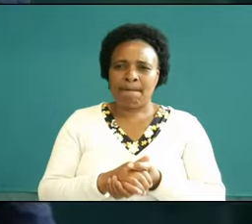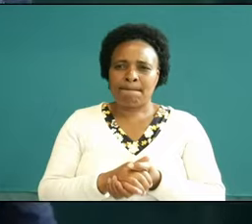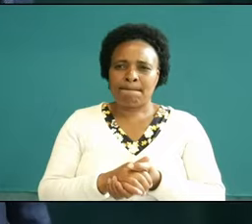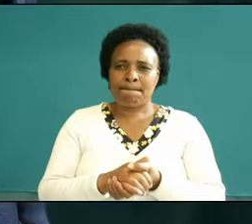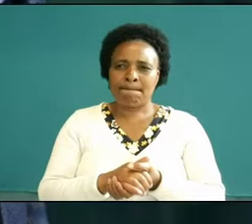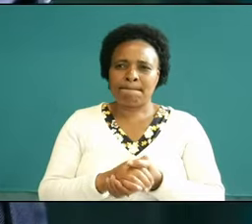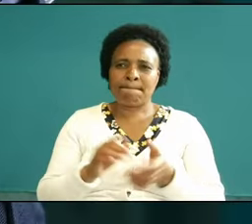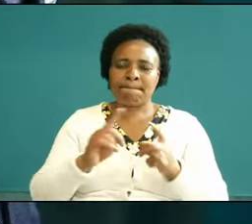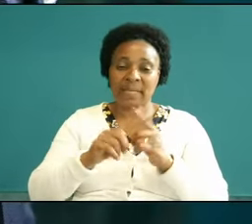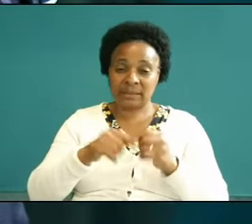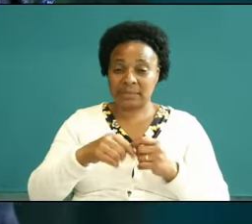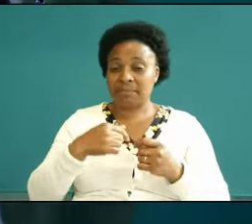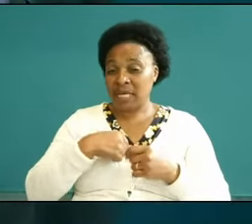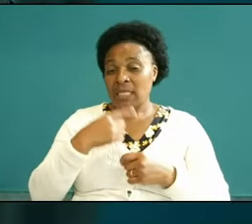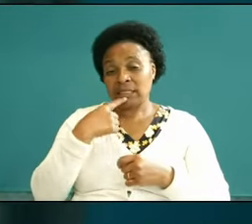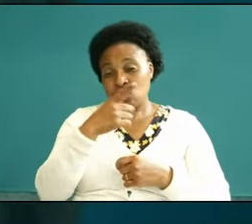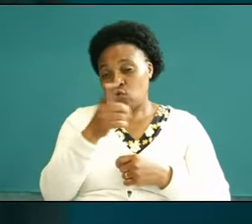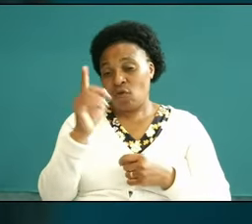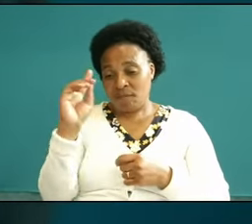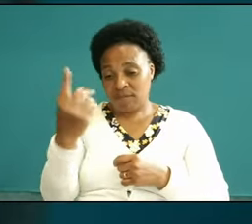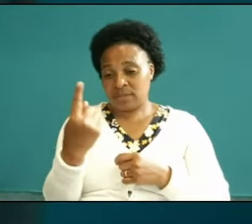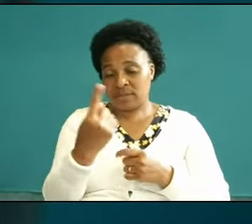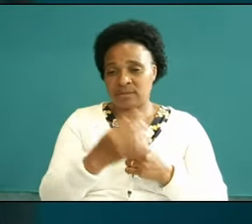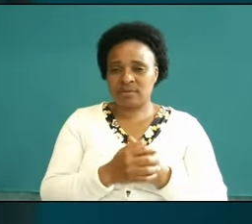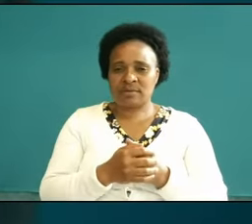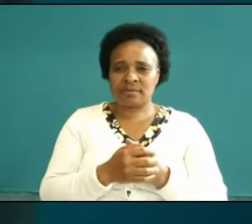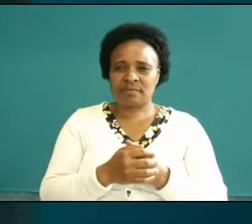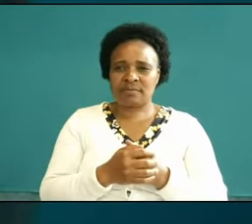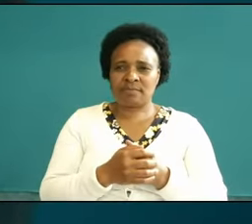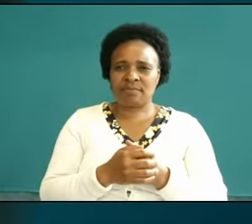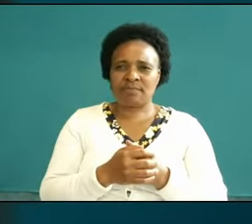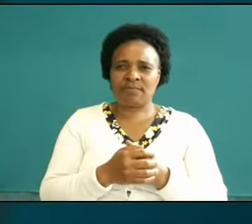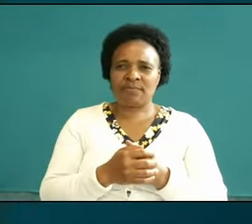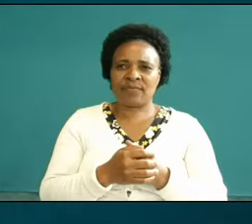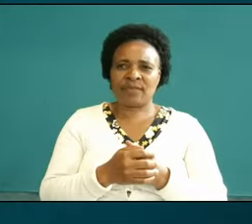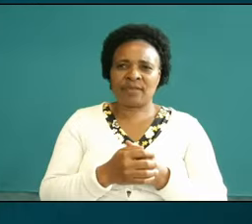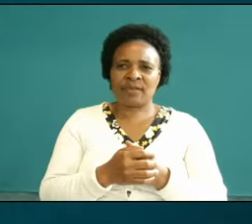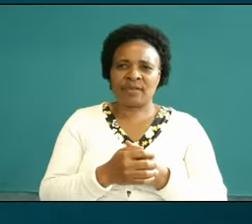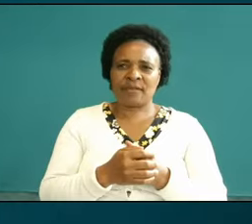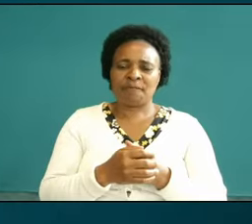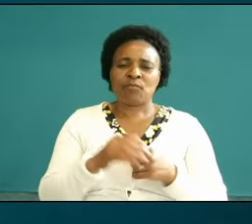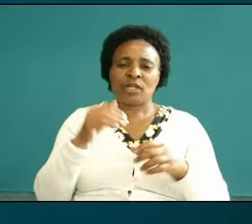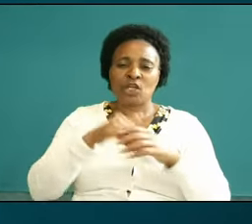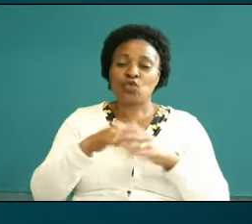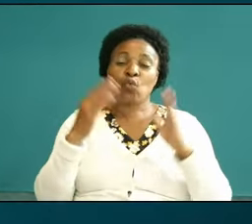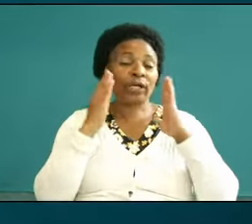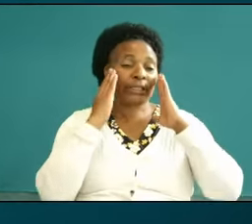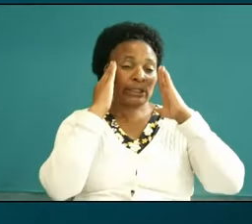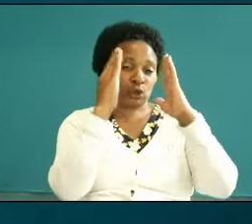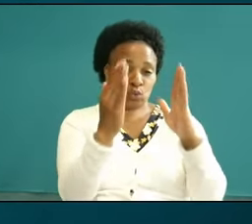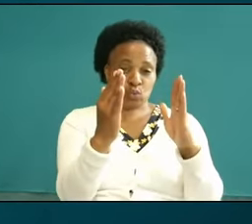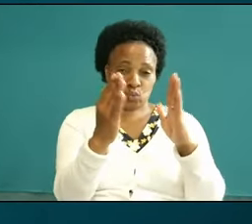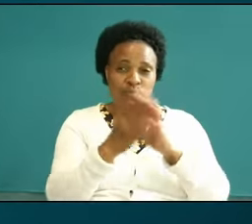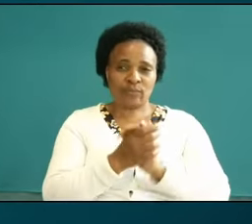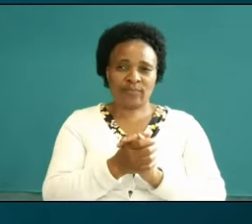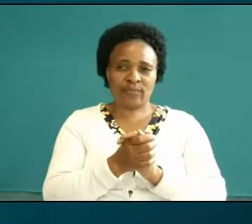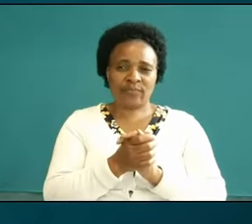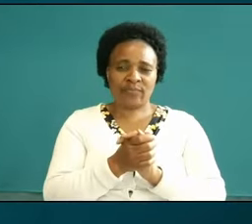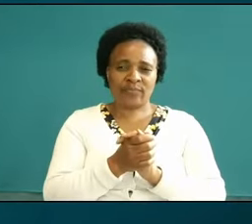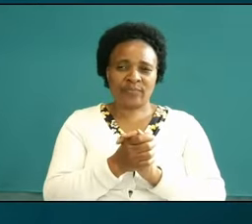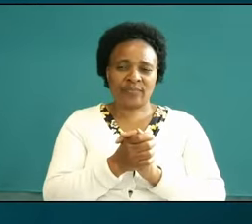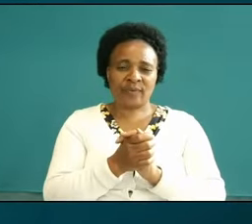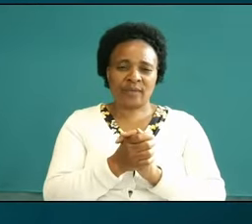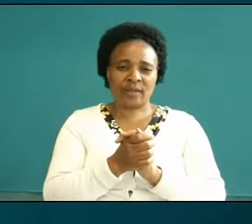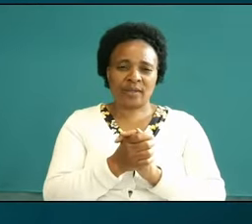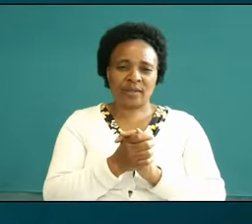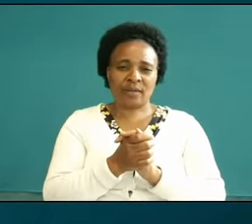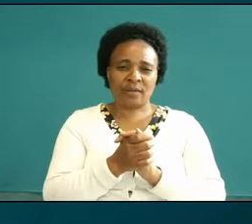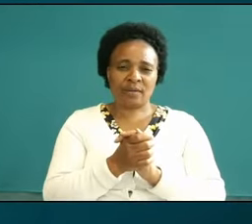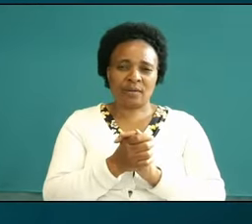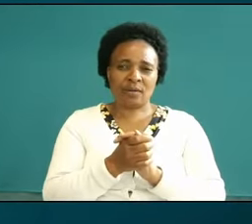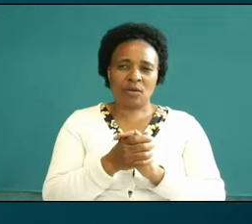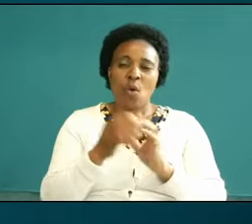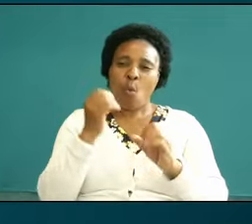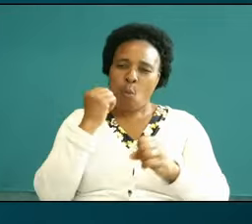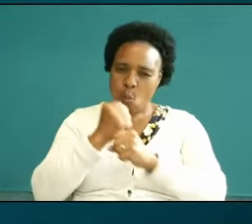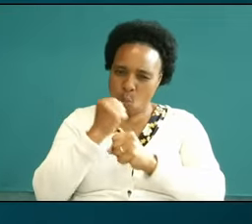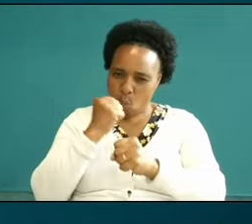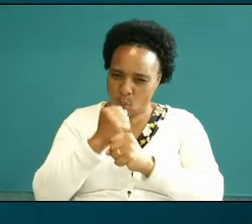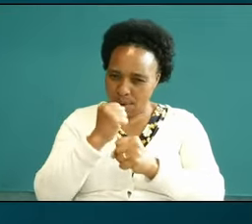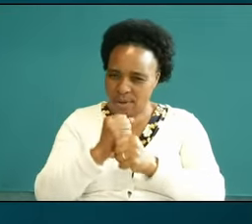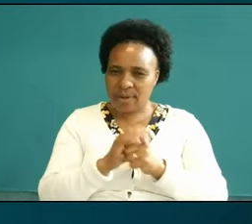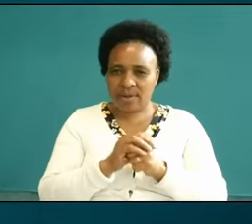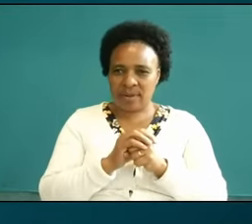but I want to invite you friends into an intentional personal deliberate prayer